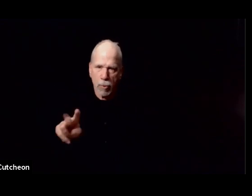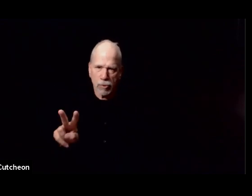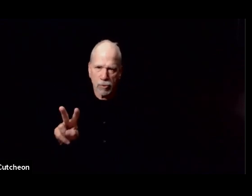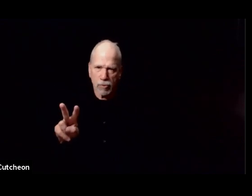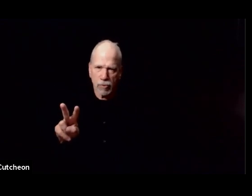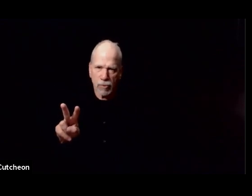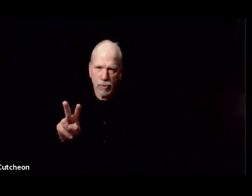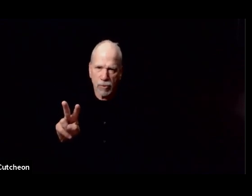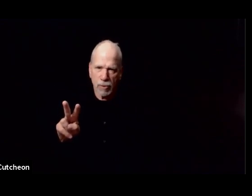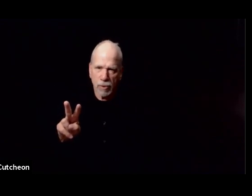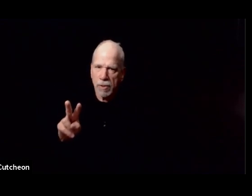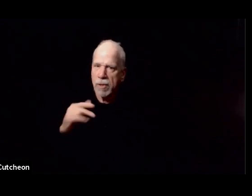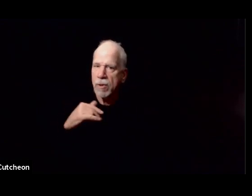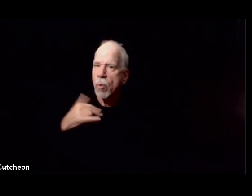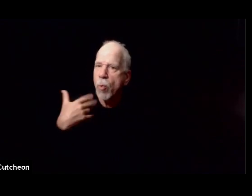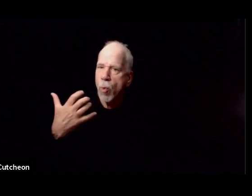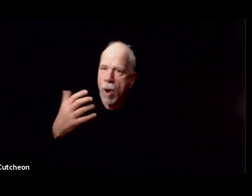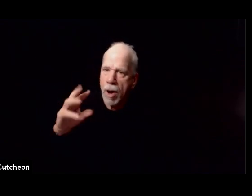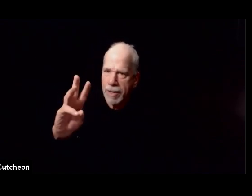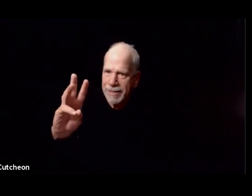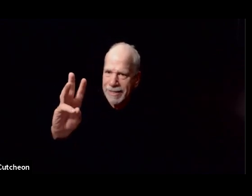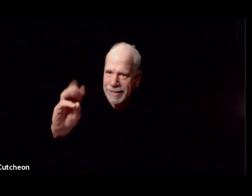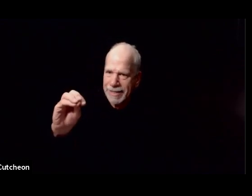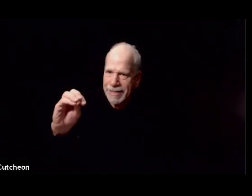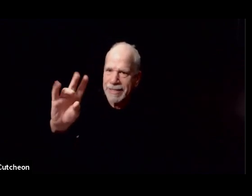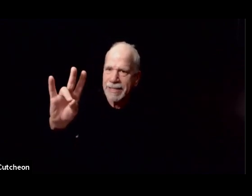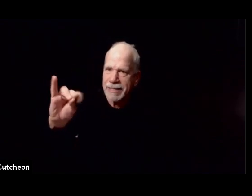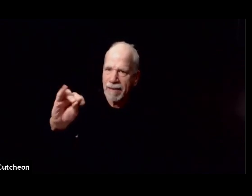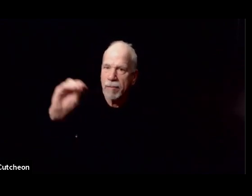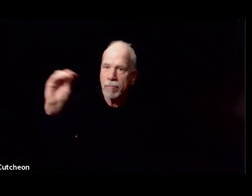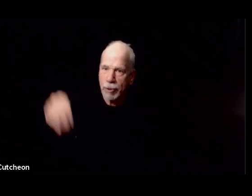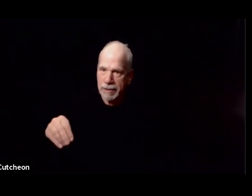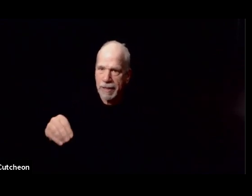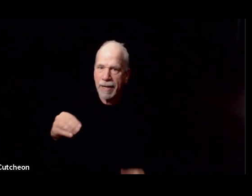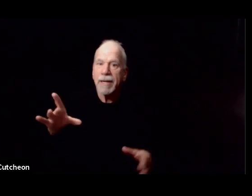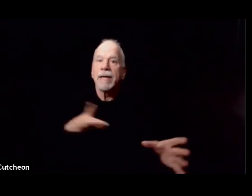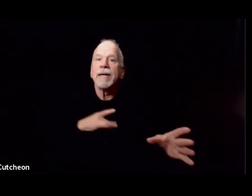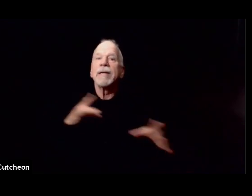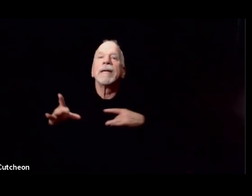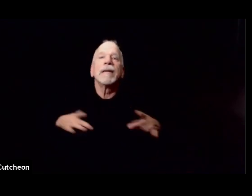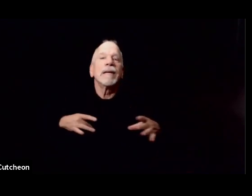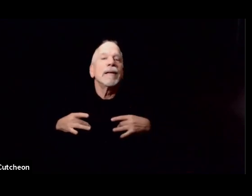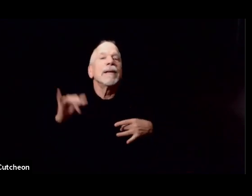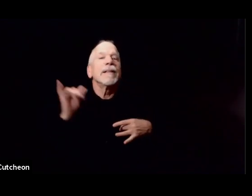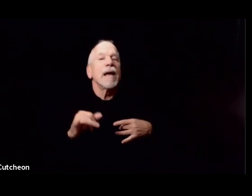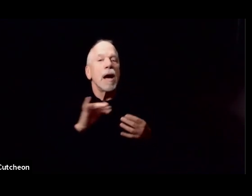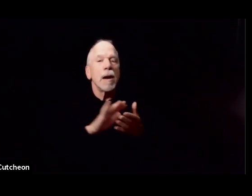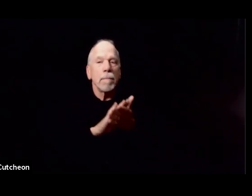a long way to get to hurt immunity and the other thing that's challenging and we talked